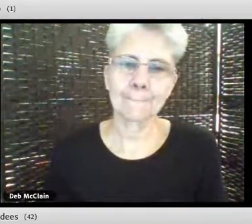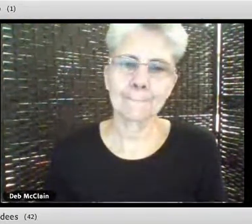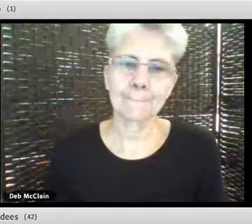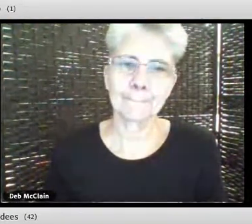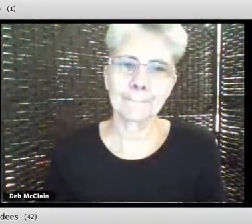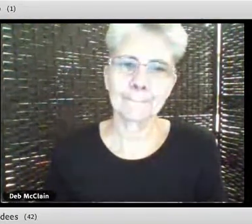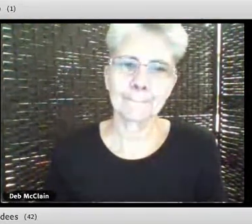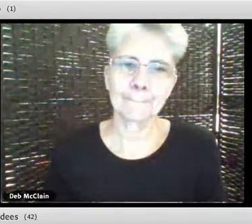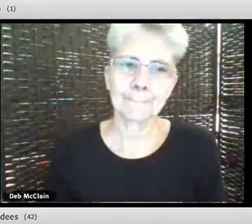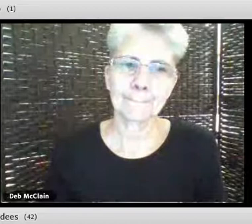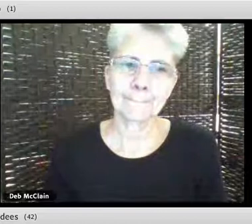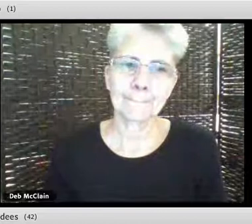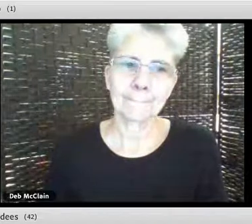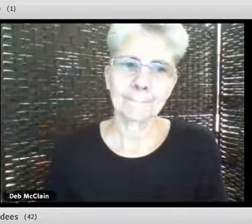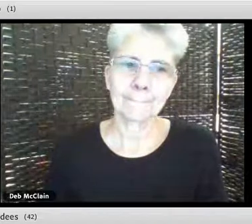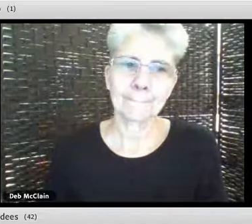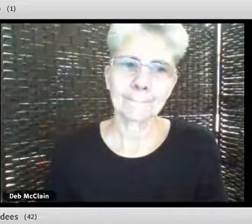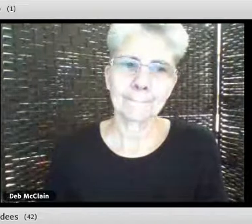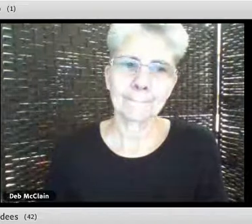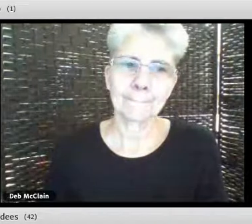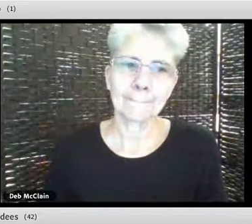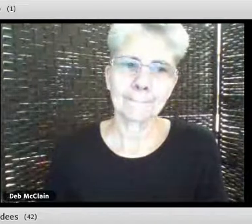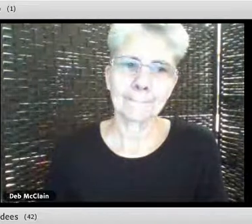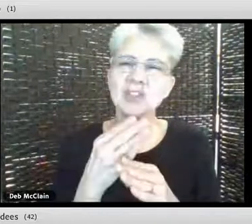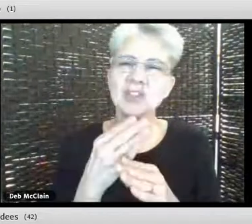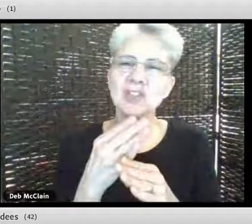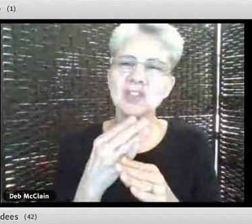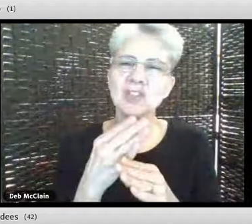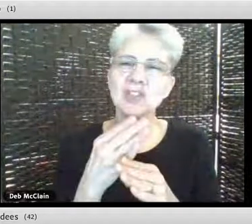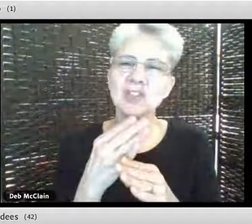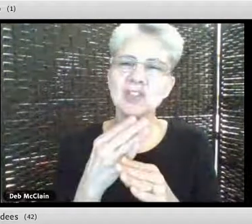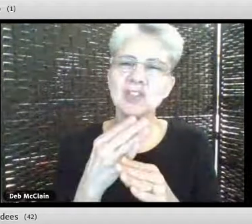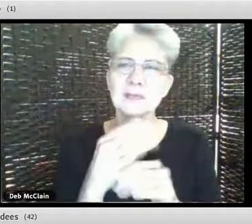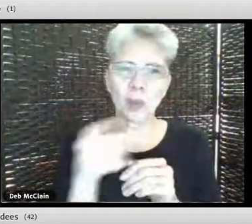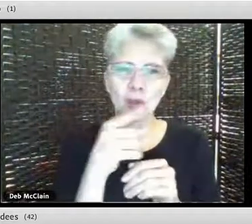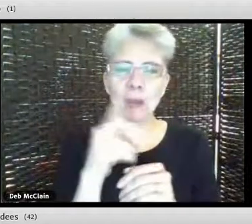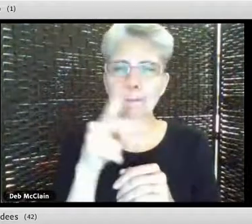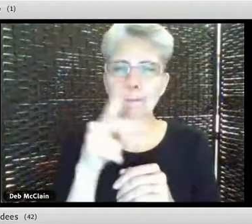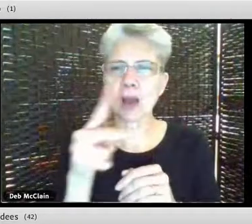Okay. So give me one second. Share my screen again.